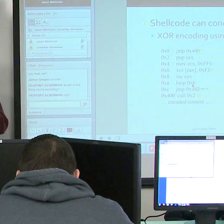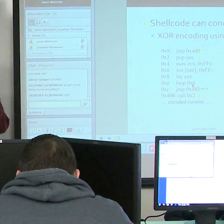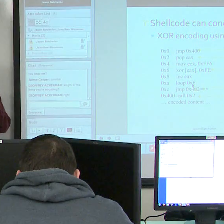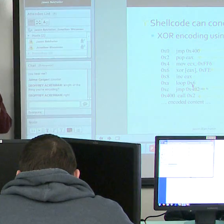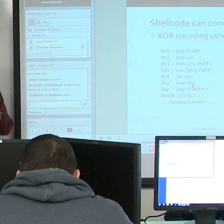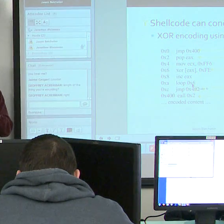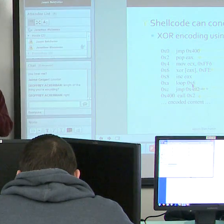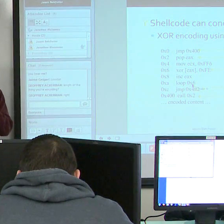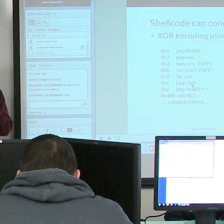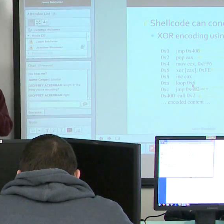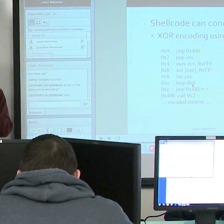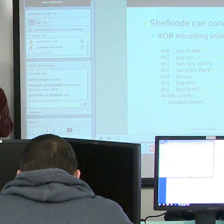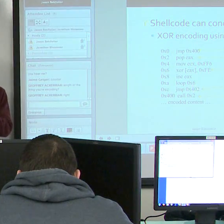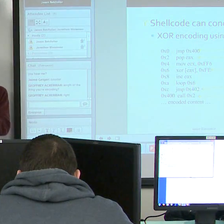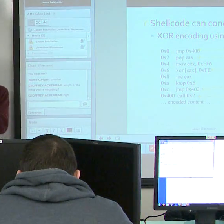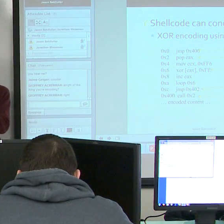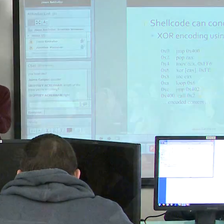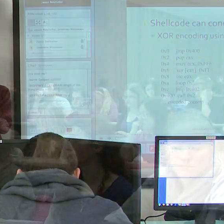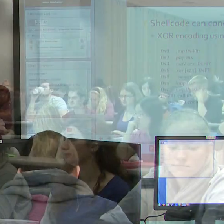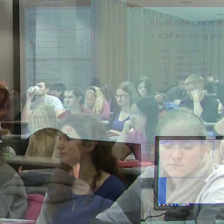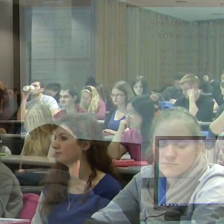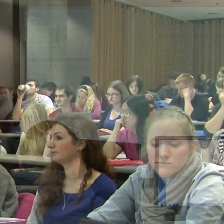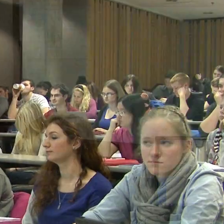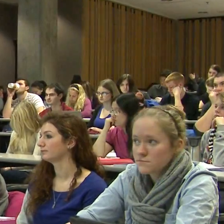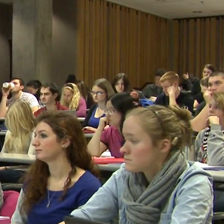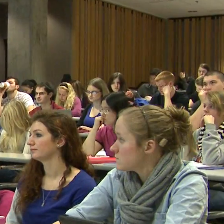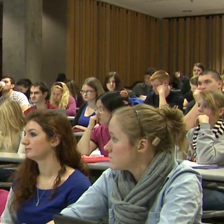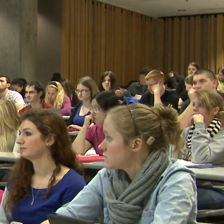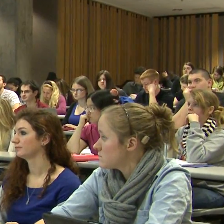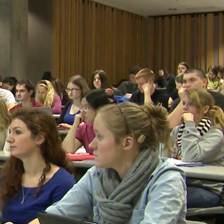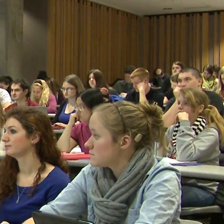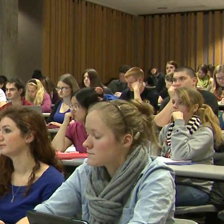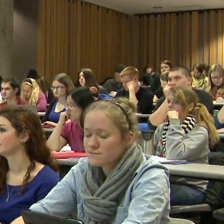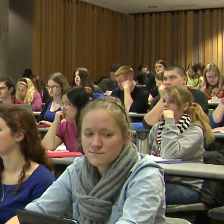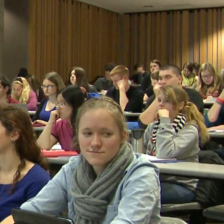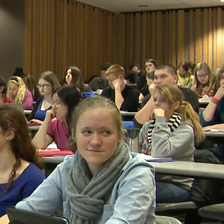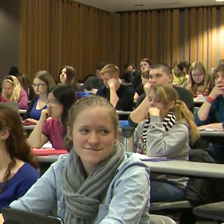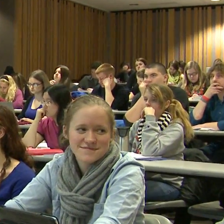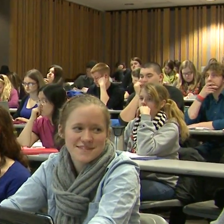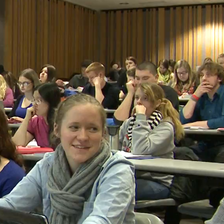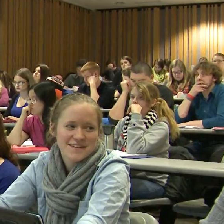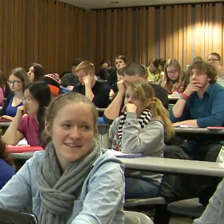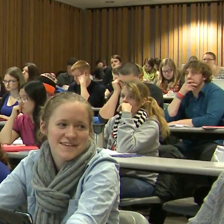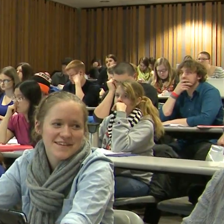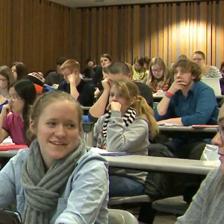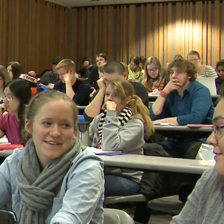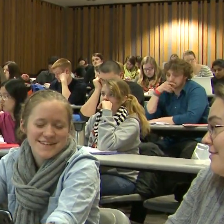to interpret these things smoothly in the classroom. Another group of course is the students, the deaf students themselves